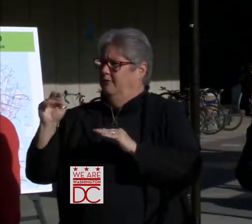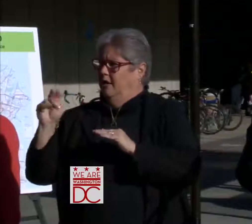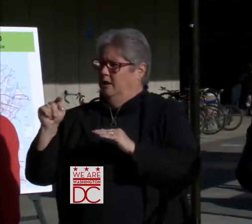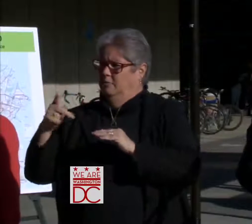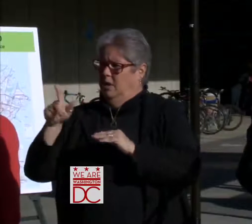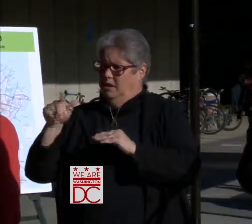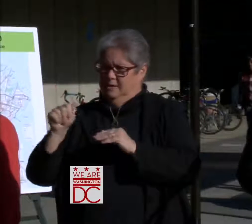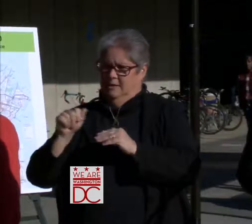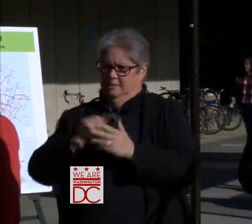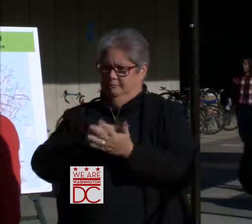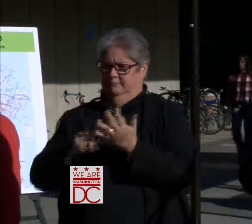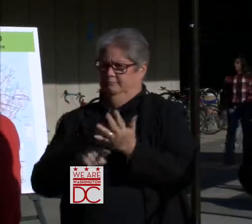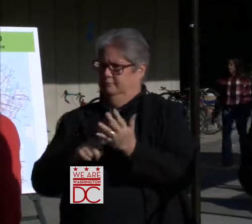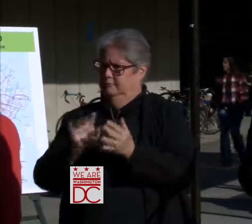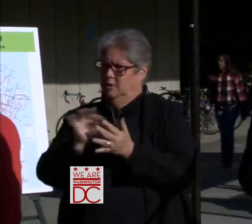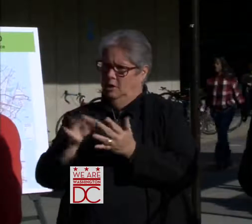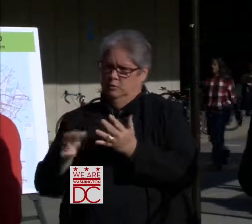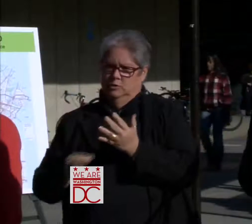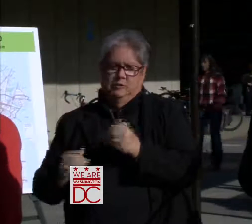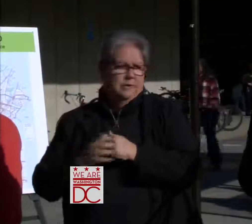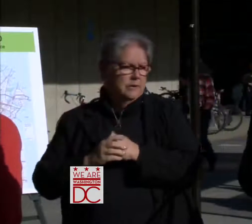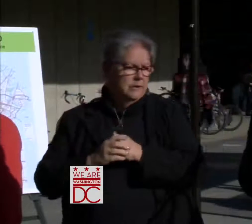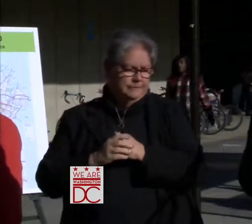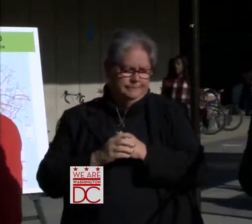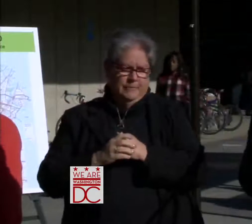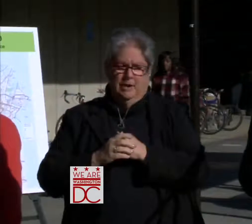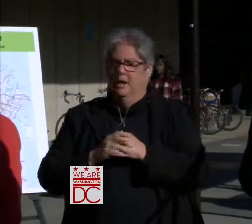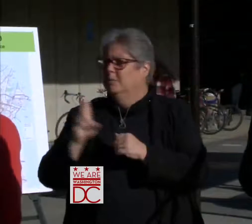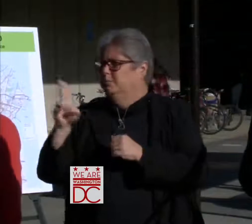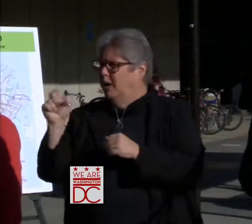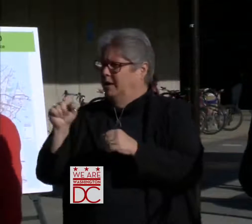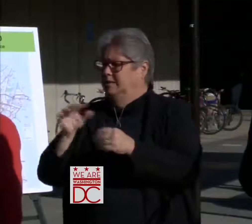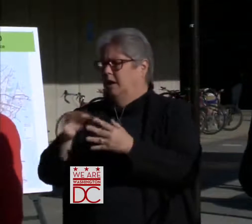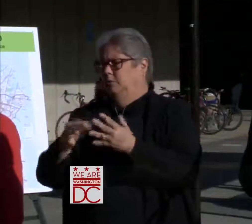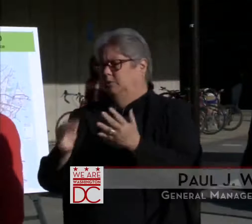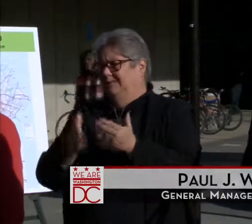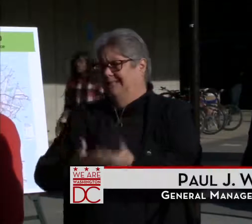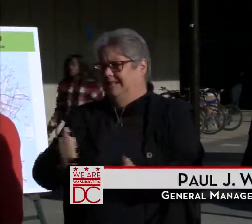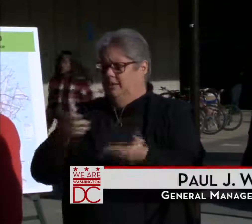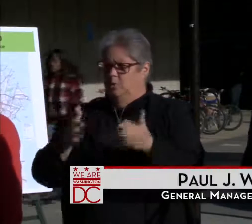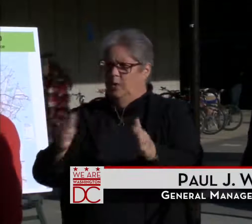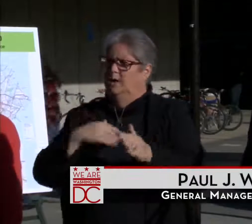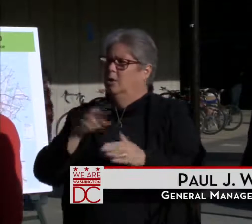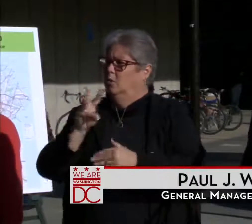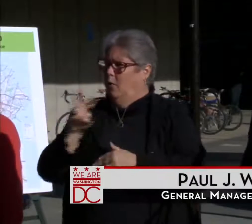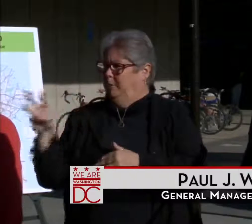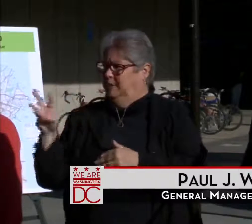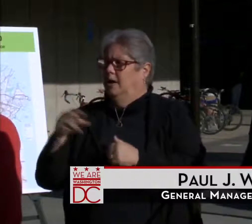AND AGAIN PLEASE LOOK AT BUS OPTIONS AS WELL. EASIEST WAY TO DO THAT IS TO GO TO OUR WEBSITE AND LOOK AT YOUR